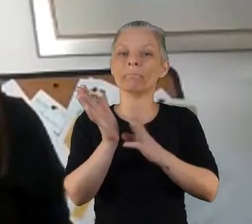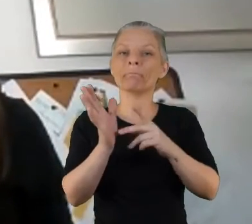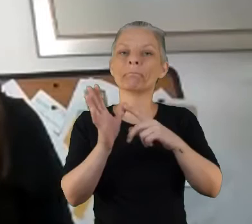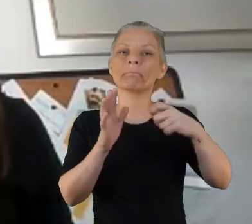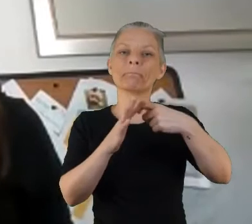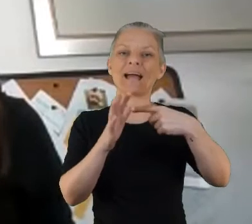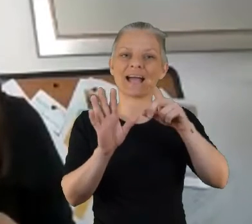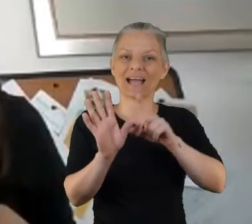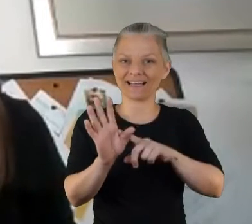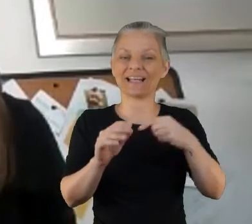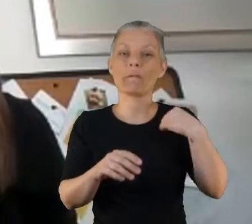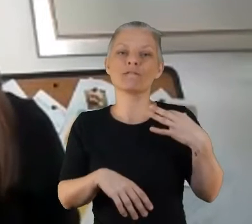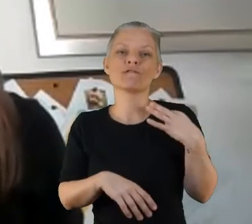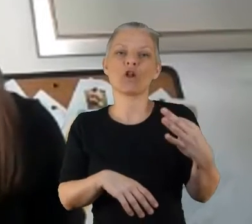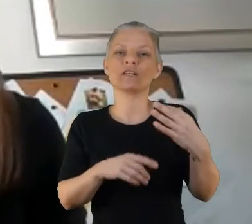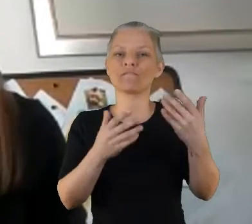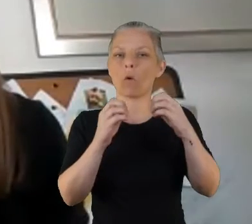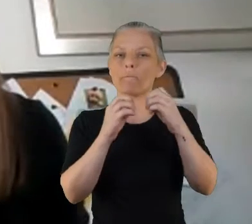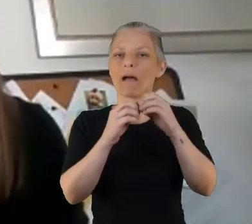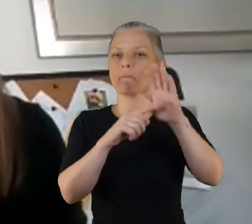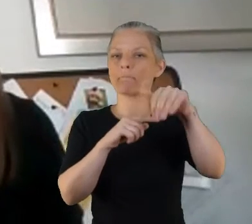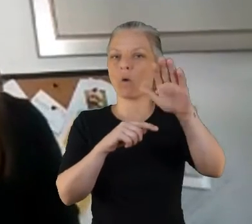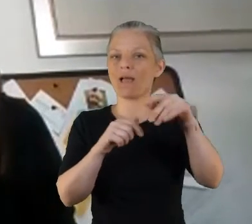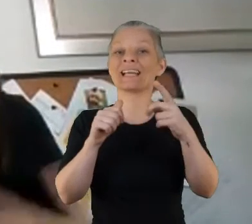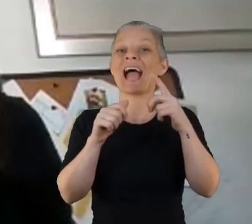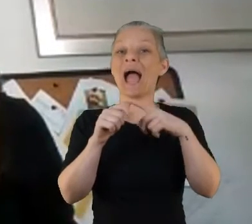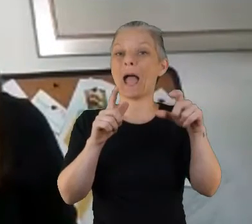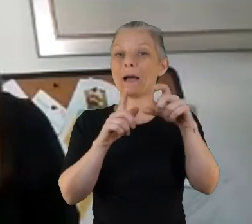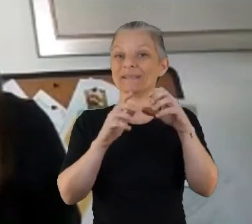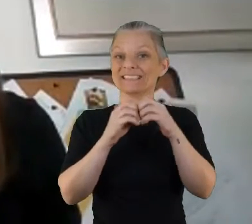or you may just want to dip your toes into it and start running a group. This is the place,